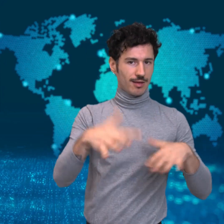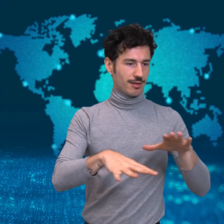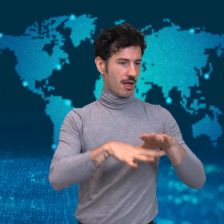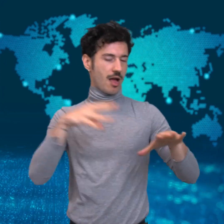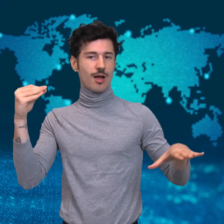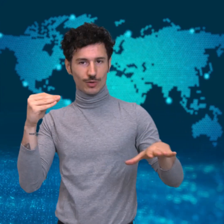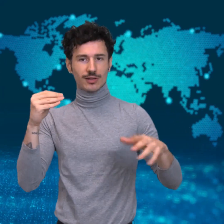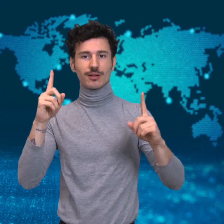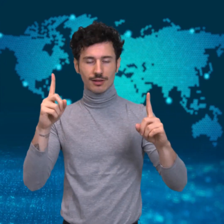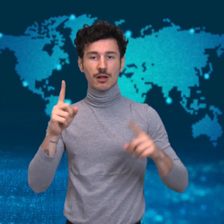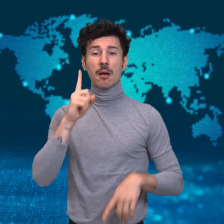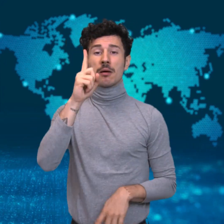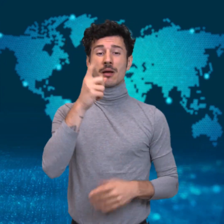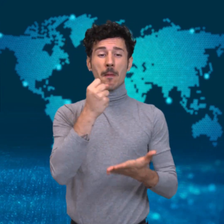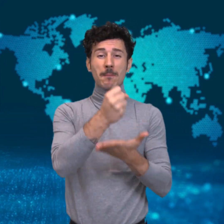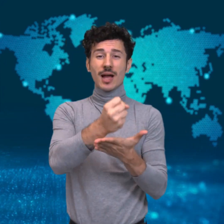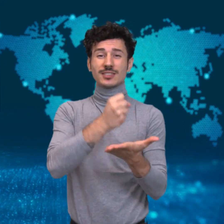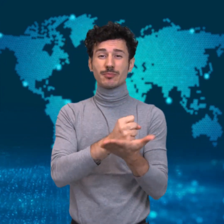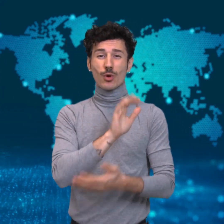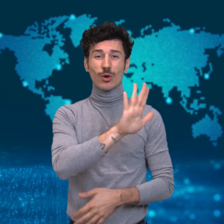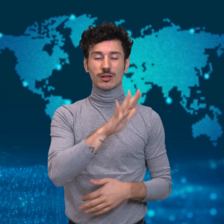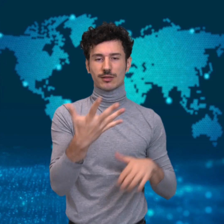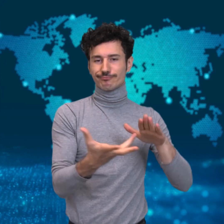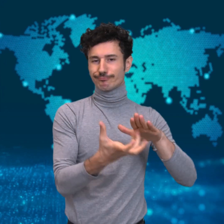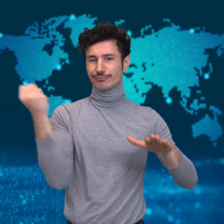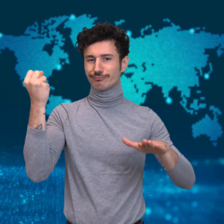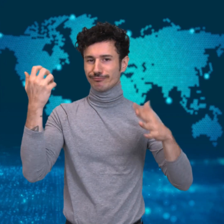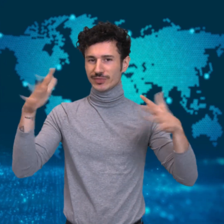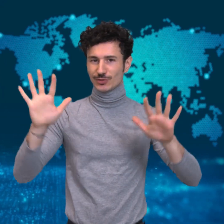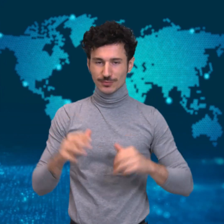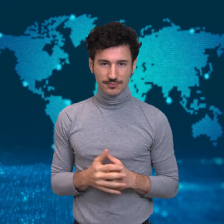but his passport has been taken away.